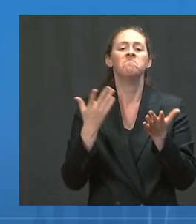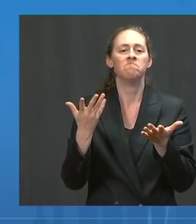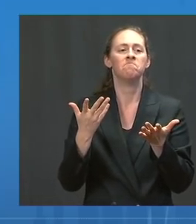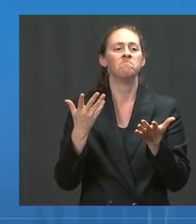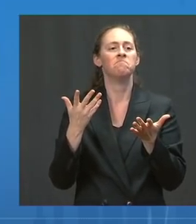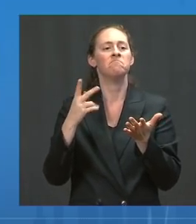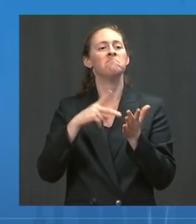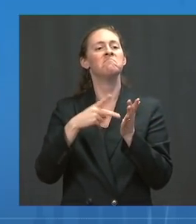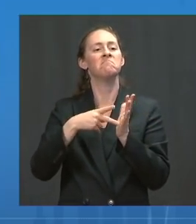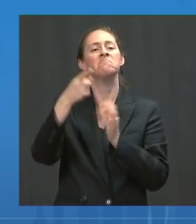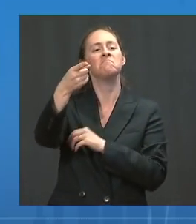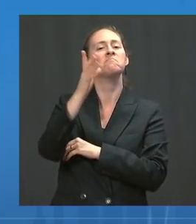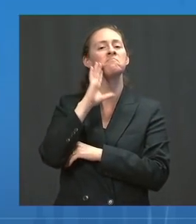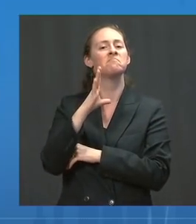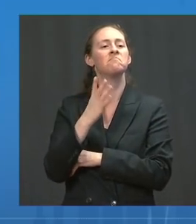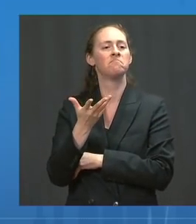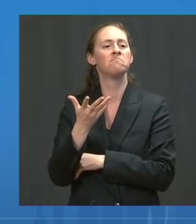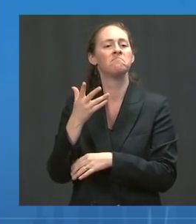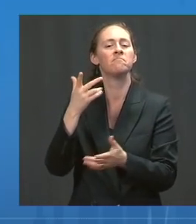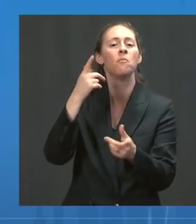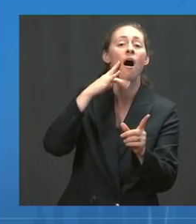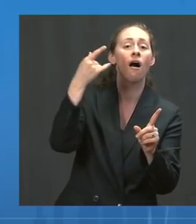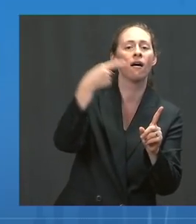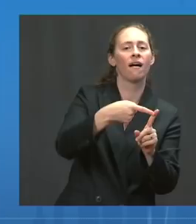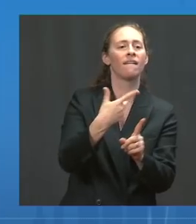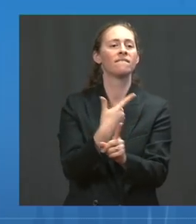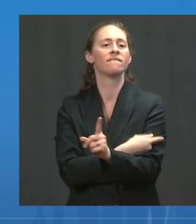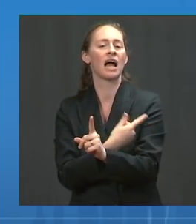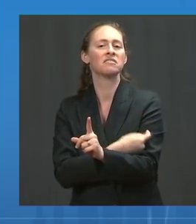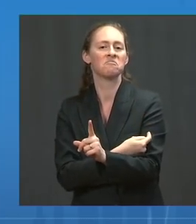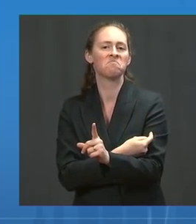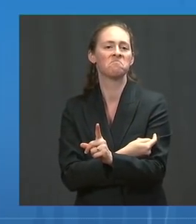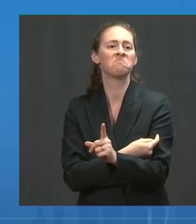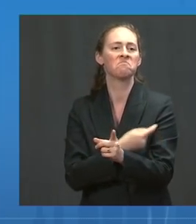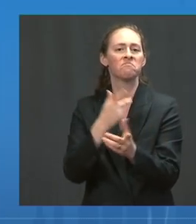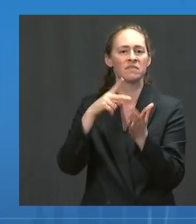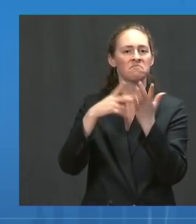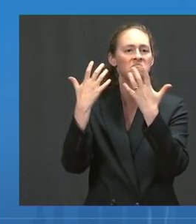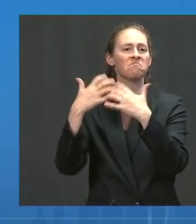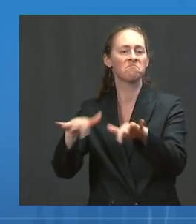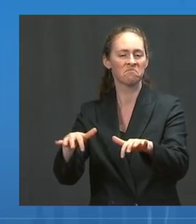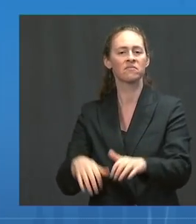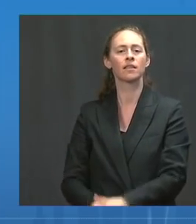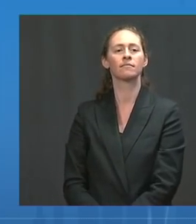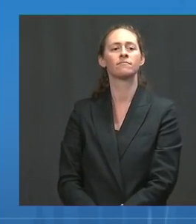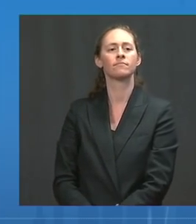to give truly what we call "sterilizing immunity." Then, there's is also,